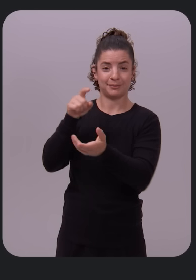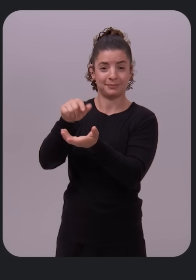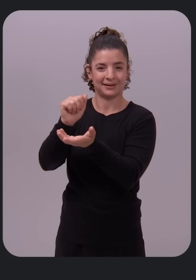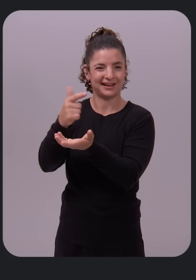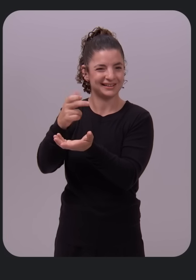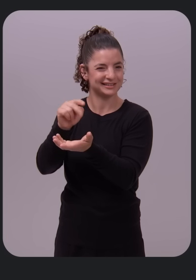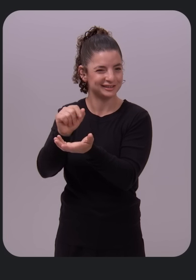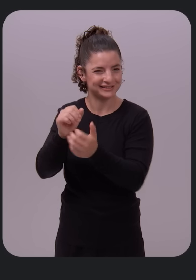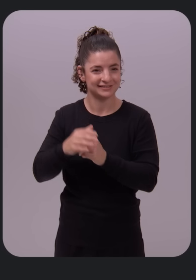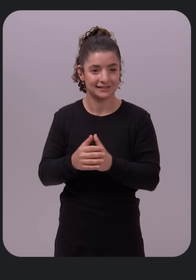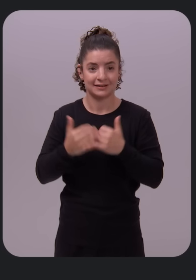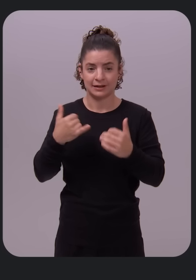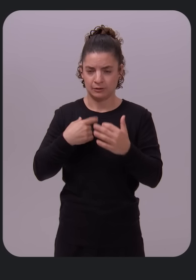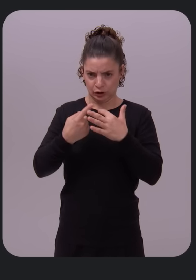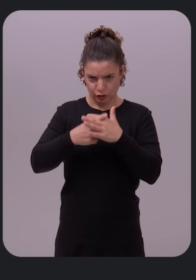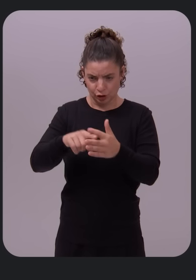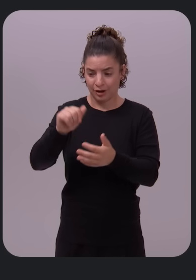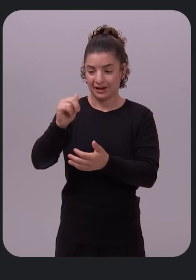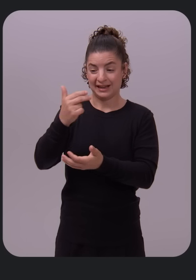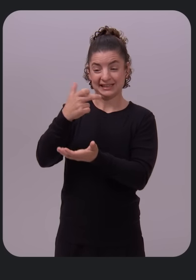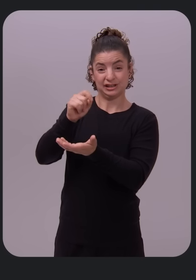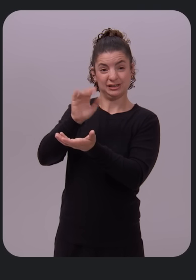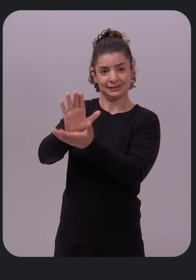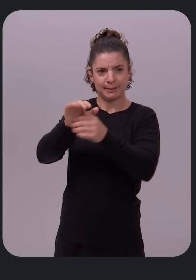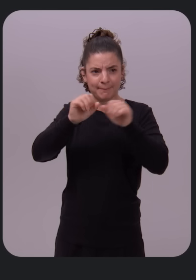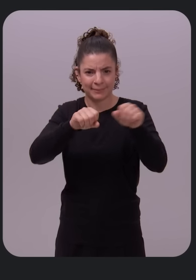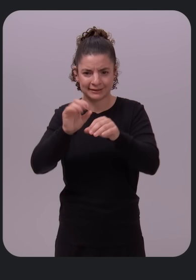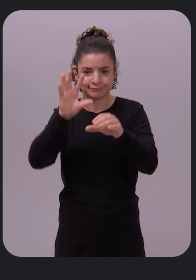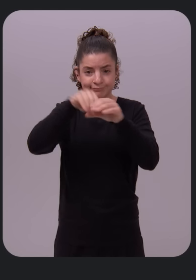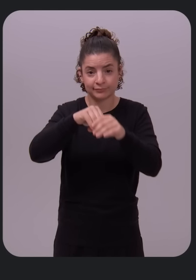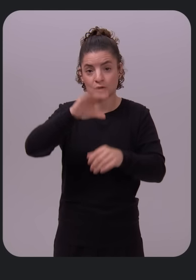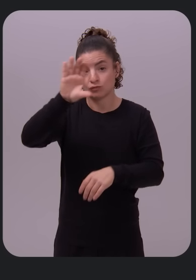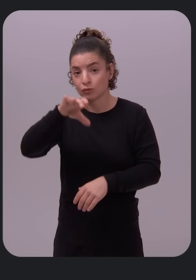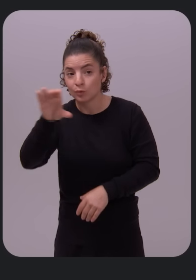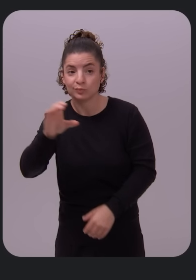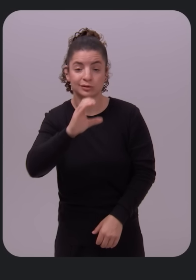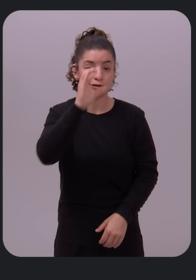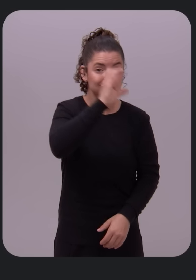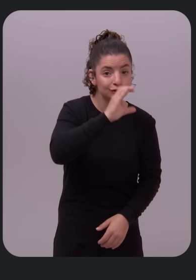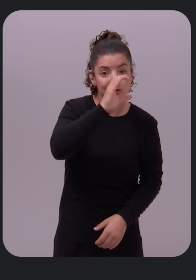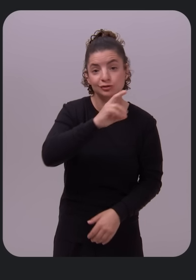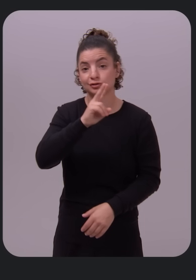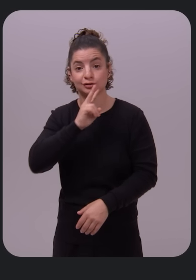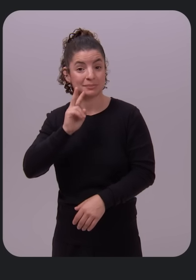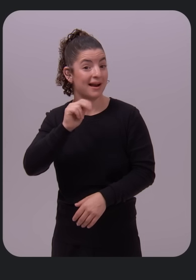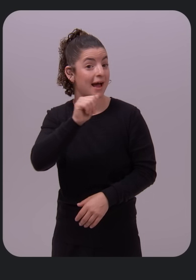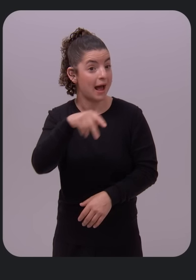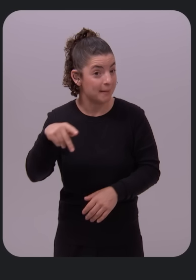And we are starting to bring agentic capabilities to Chrome, Search, and the Gemini app.